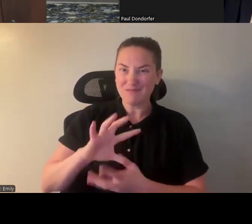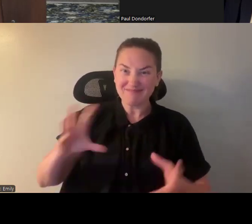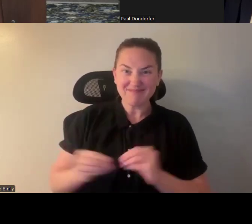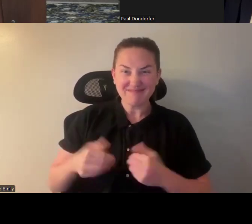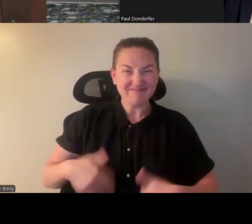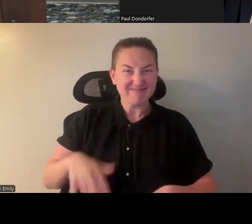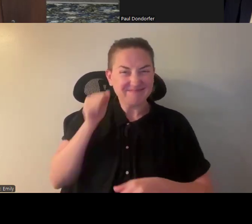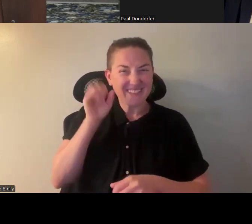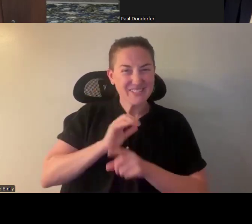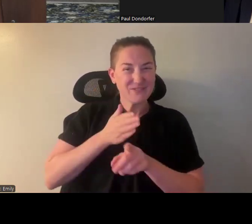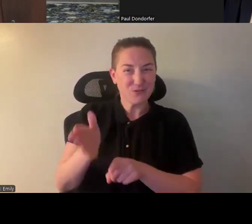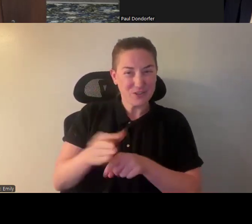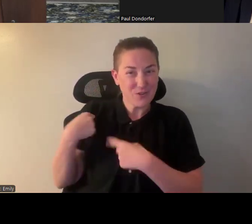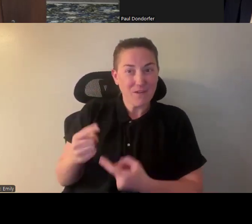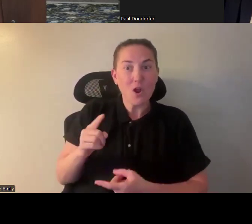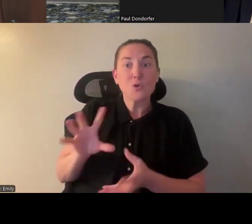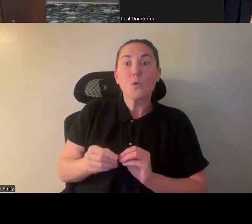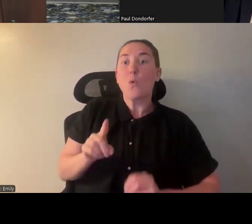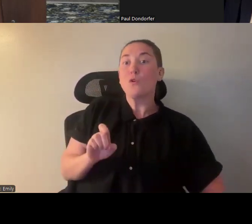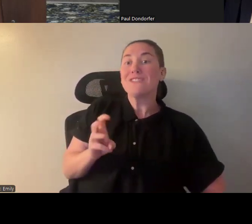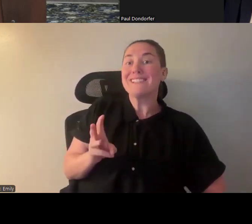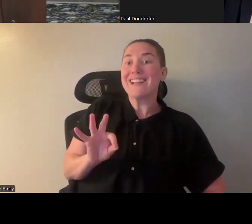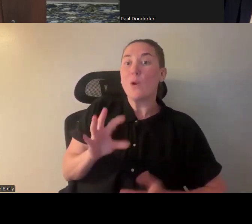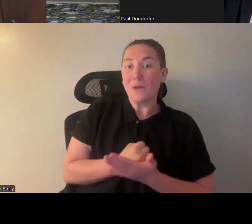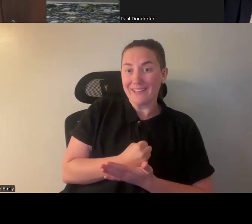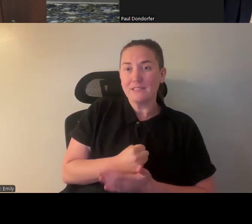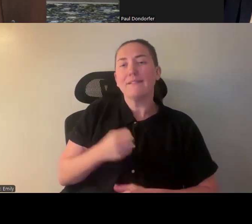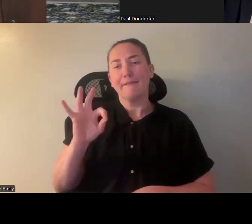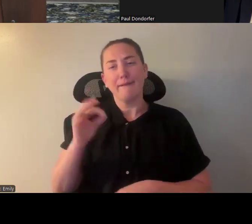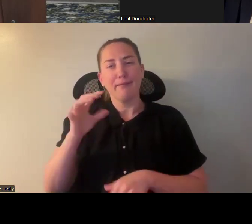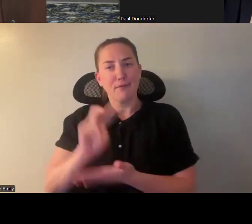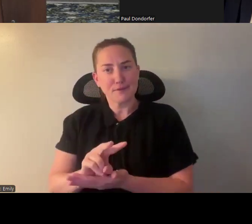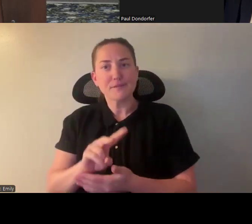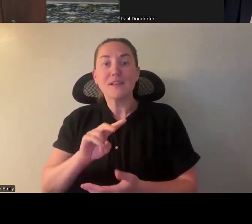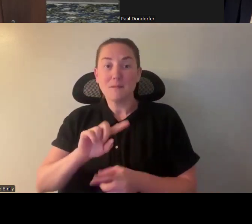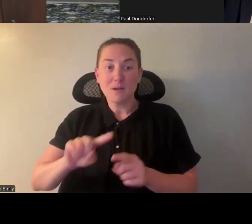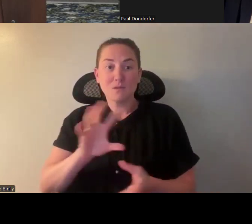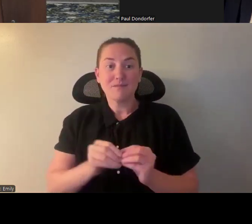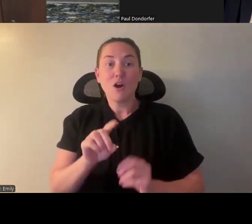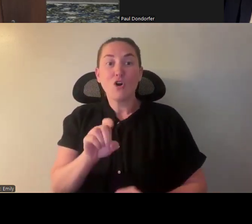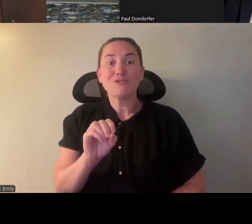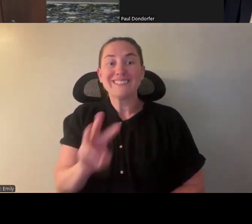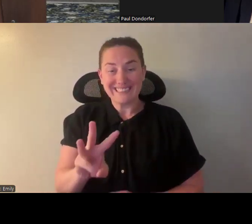record of 168 wins and only nine losses with 106 victories coming by pin And whereas Christopher